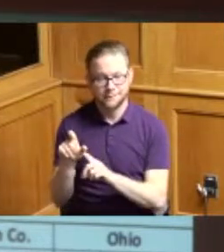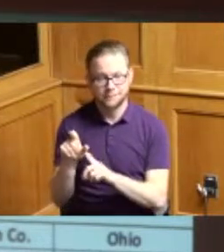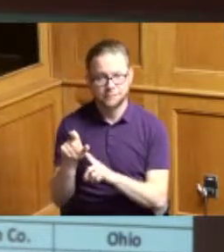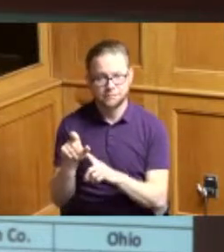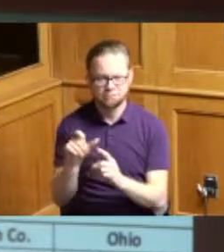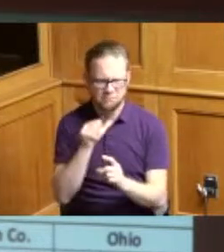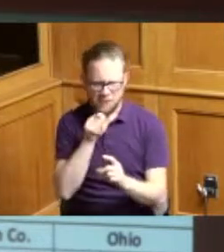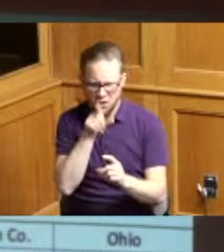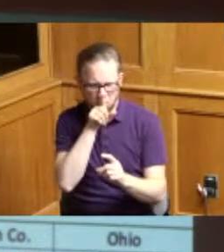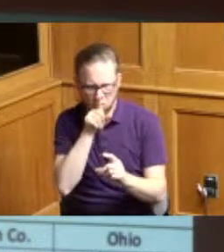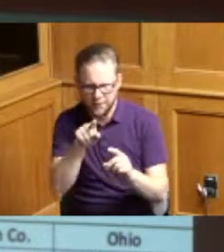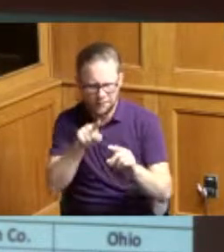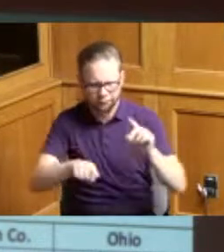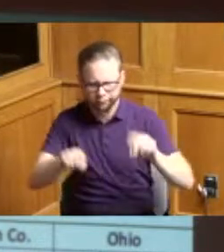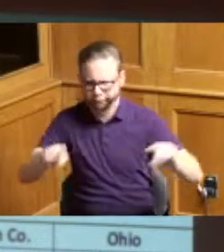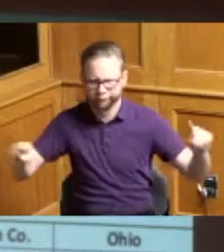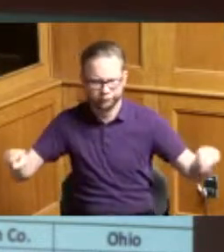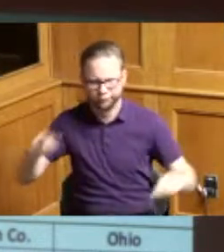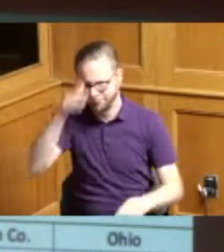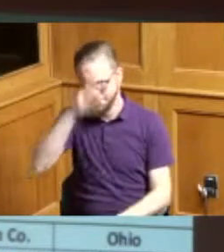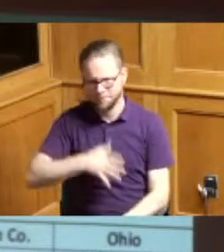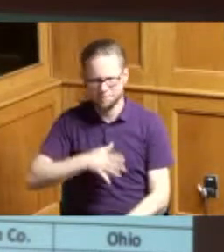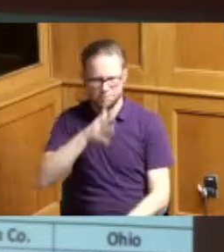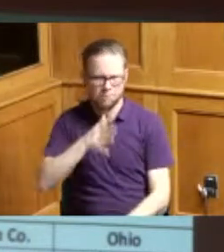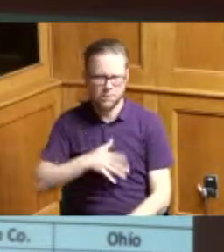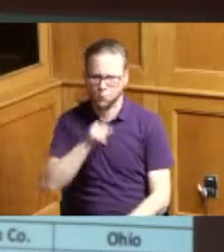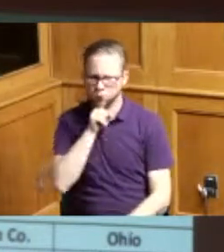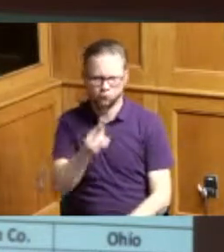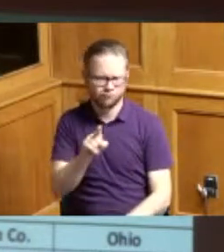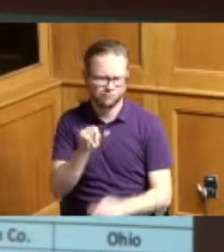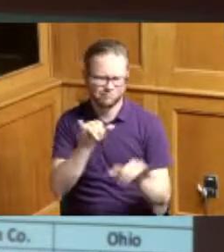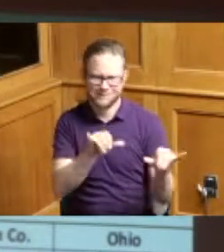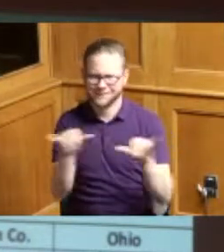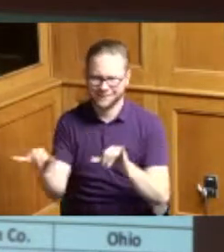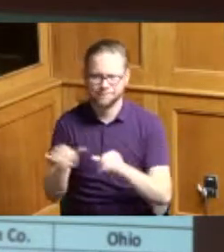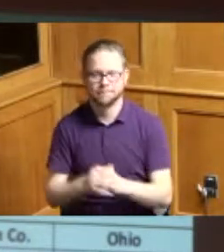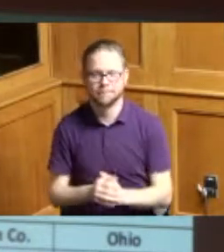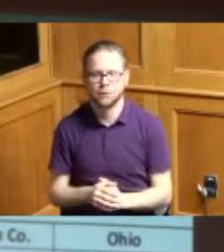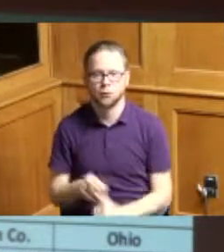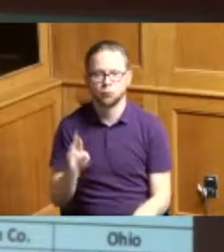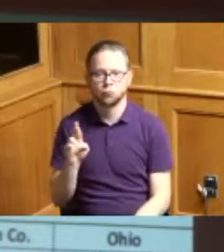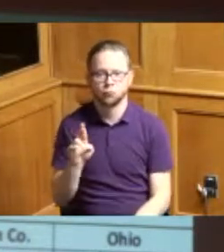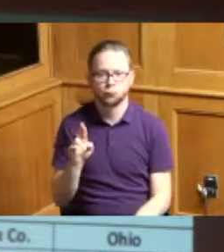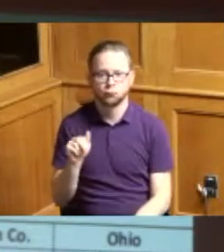of notice between males and females and then with regards to race while we are seeing more